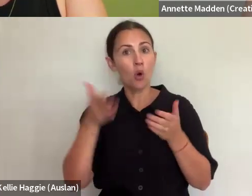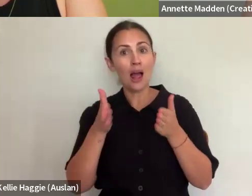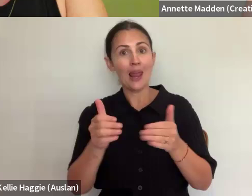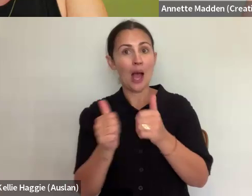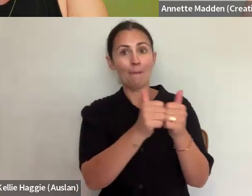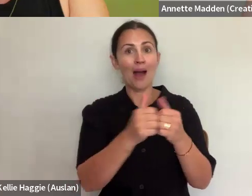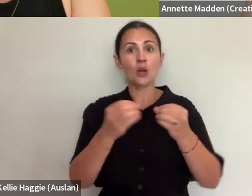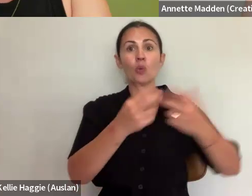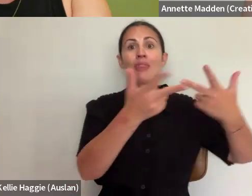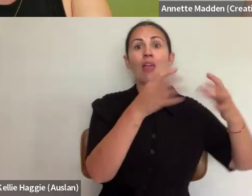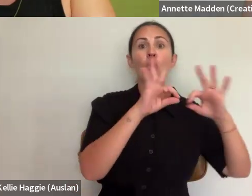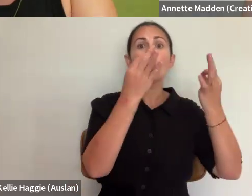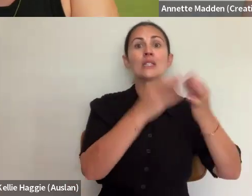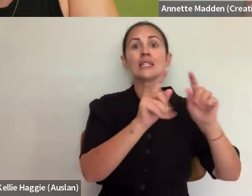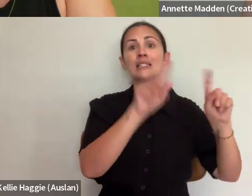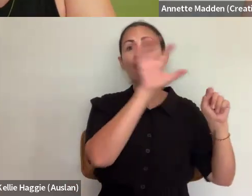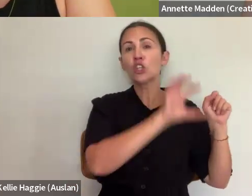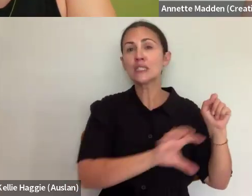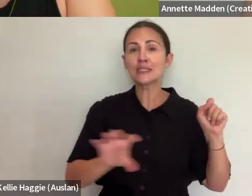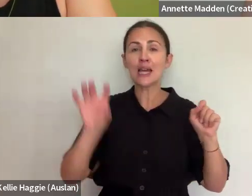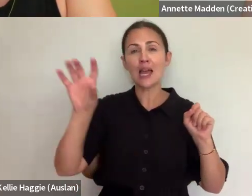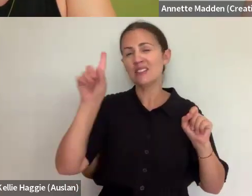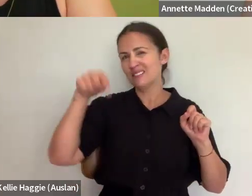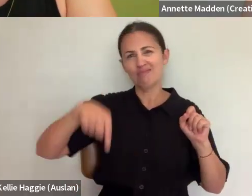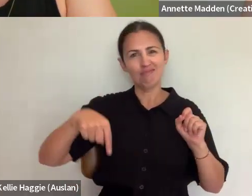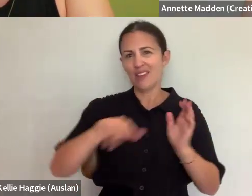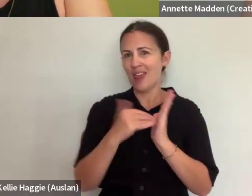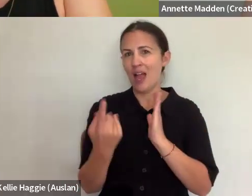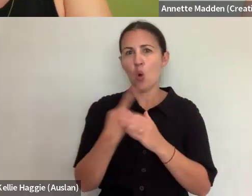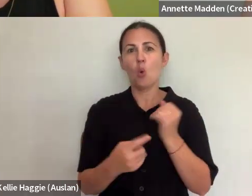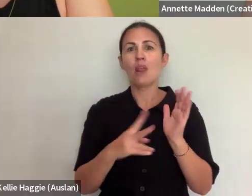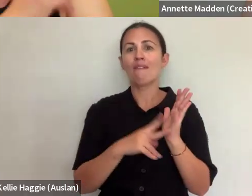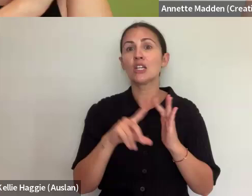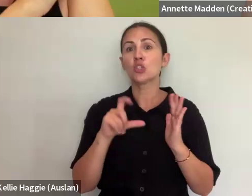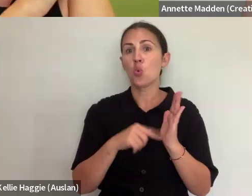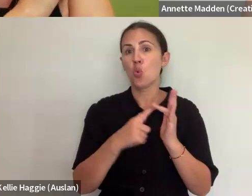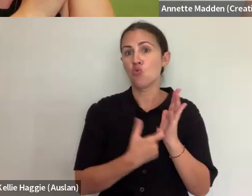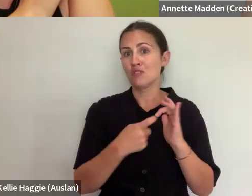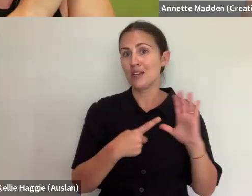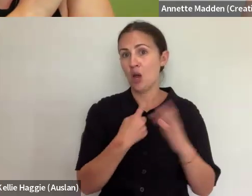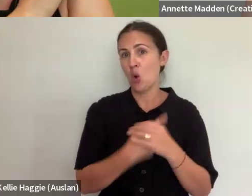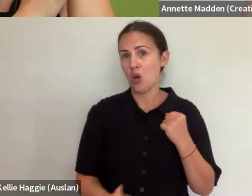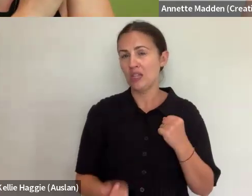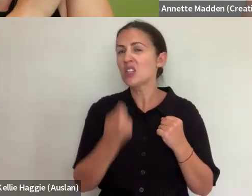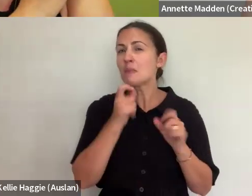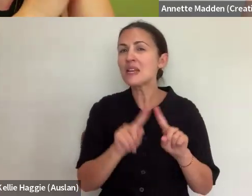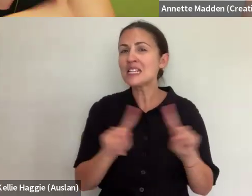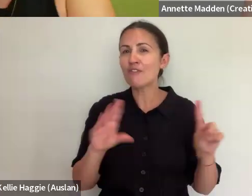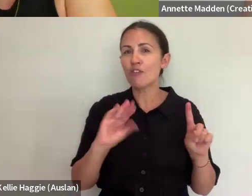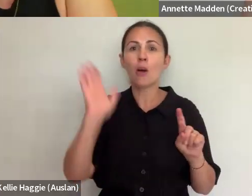an organisation outside of Victoria could apply if it was in partnership with or was providing opportunities and services to the